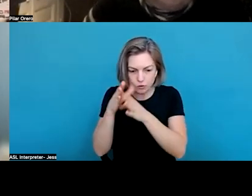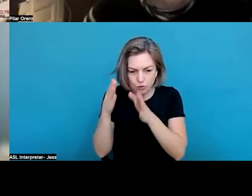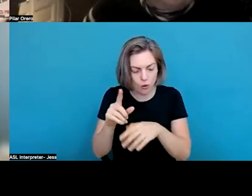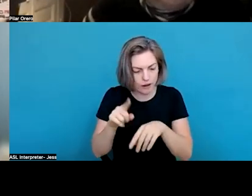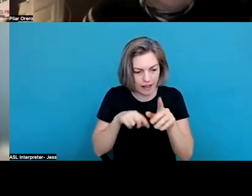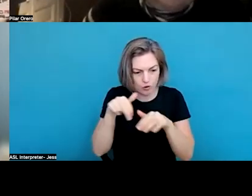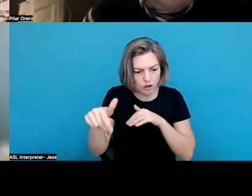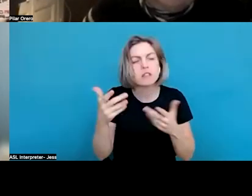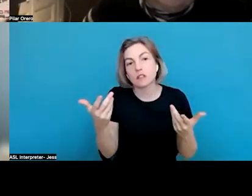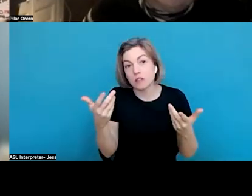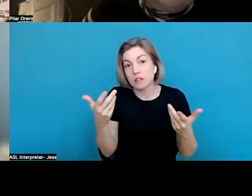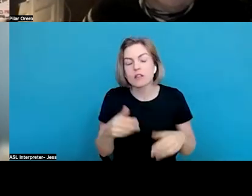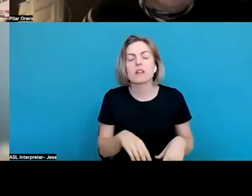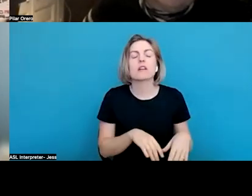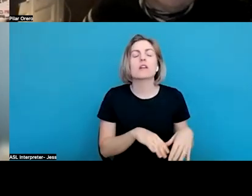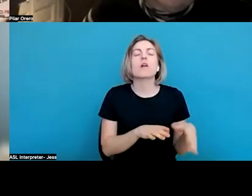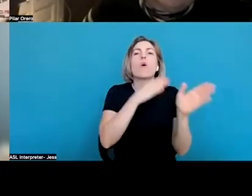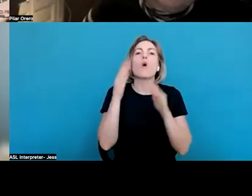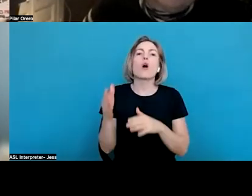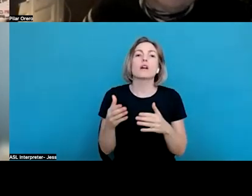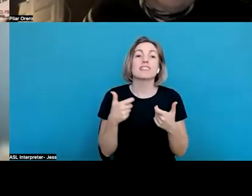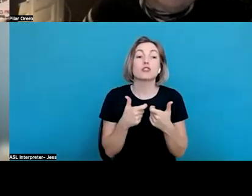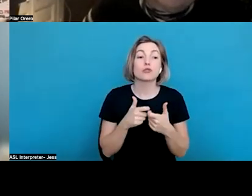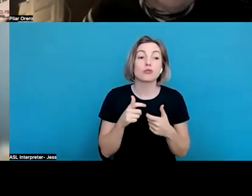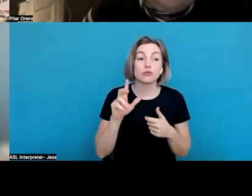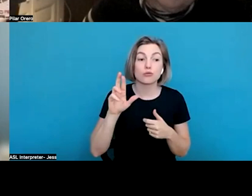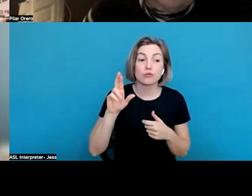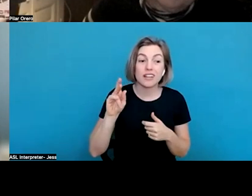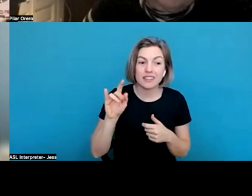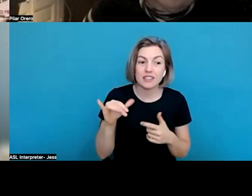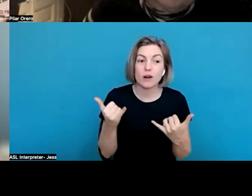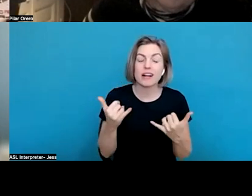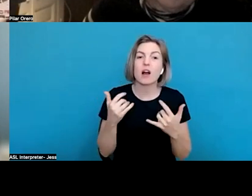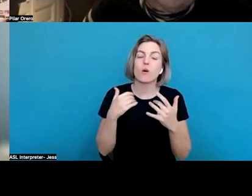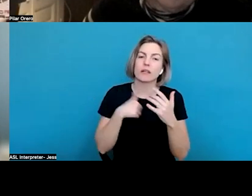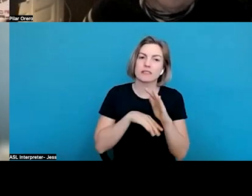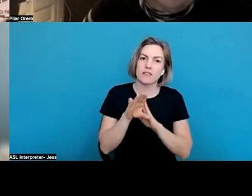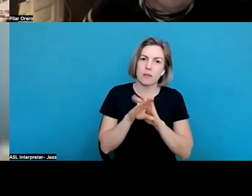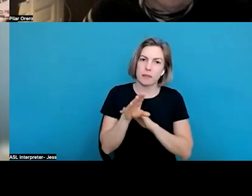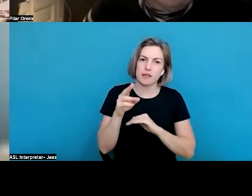We are working on a program where we are aiming to try